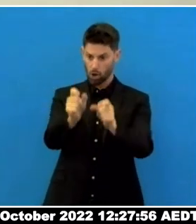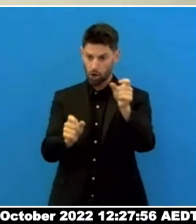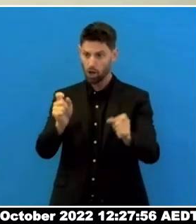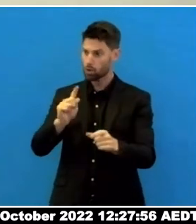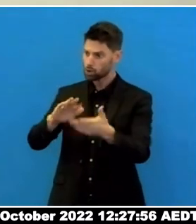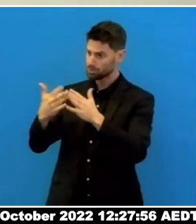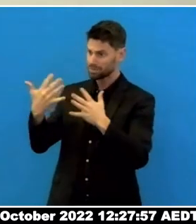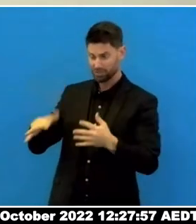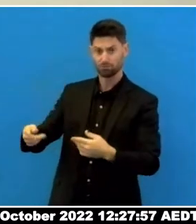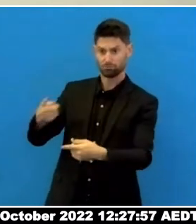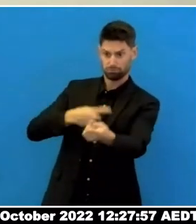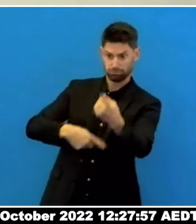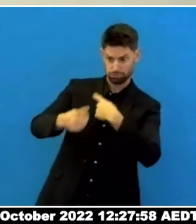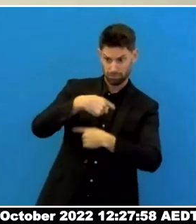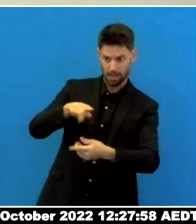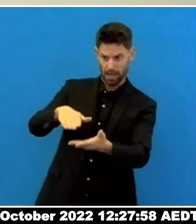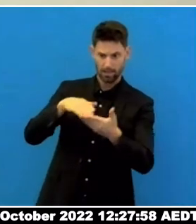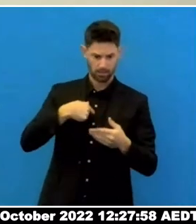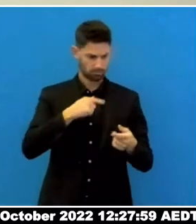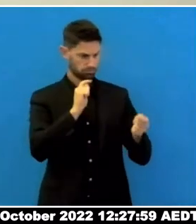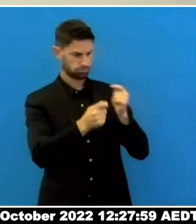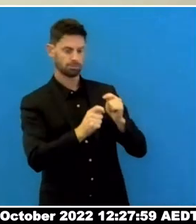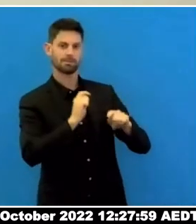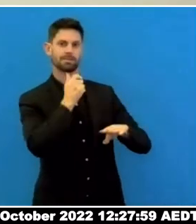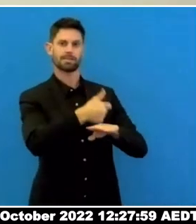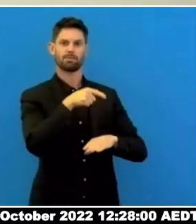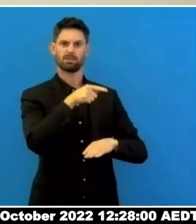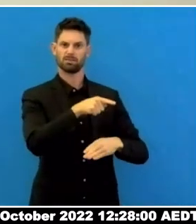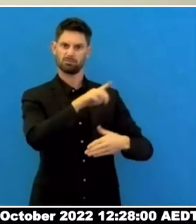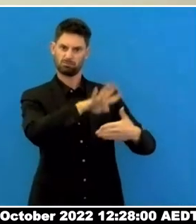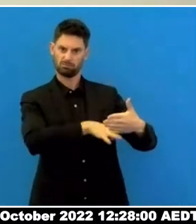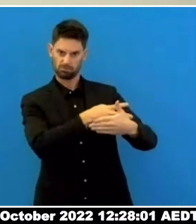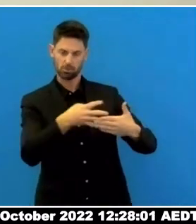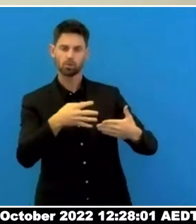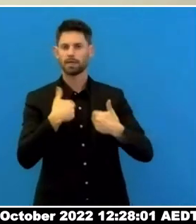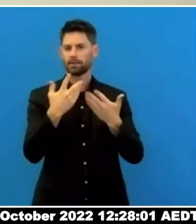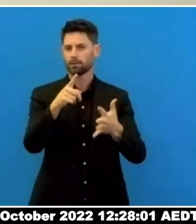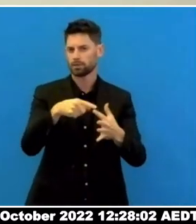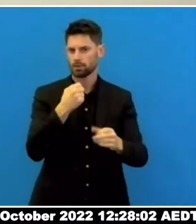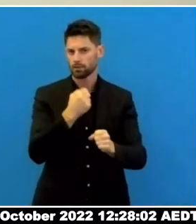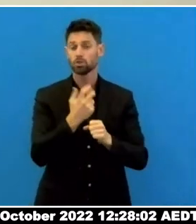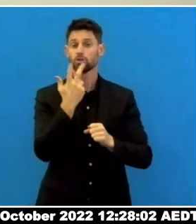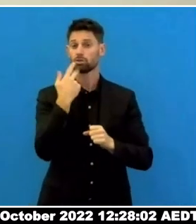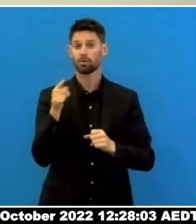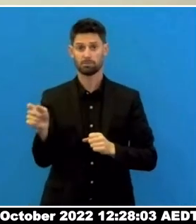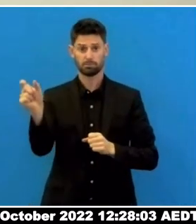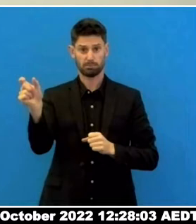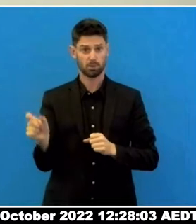over the over the last 30 years or so. And so, for example, if someone has experienced, you know,